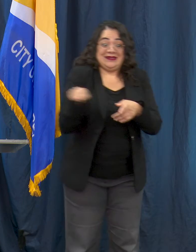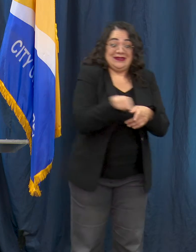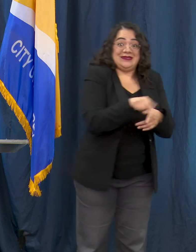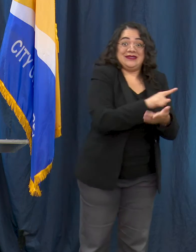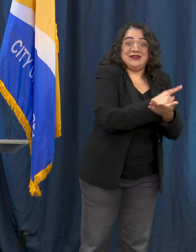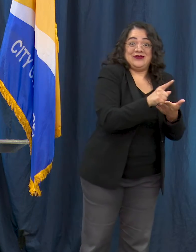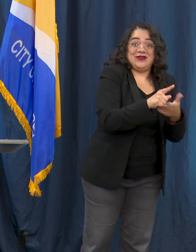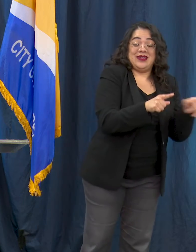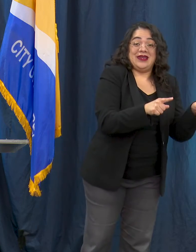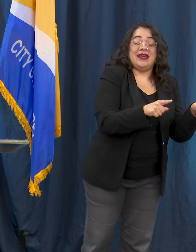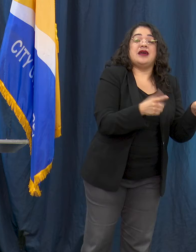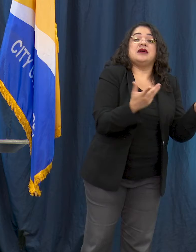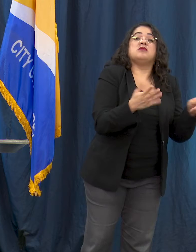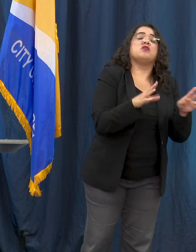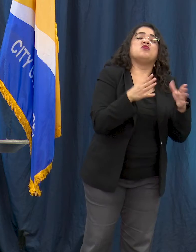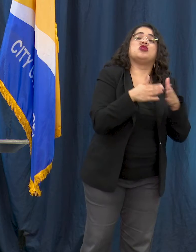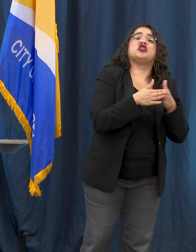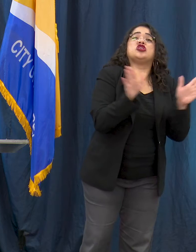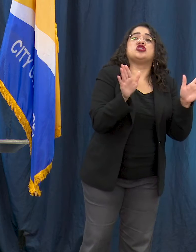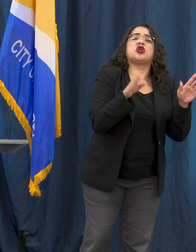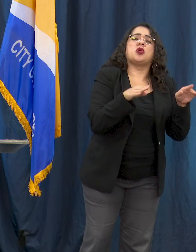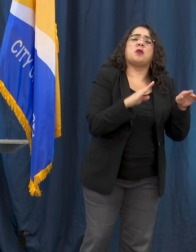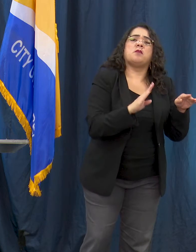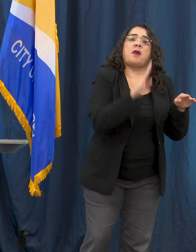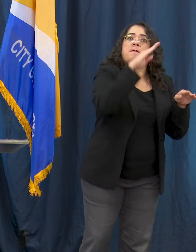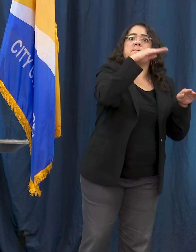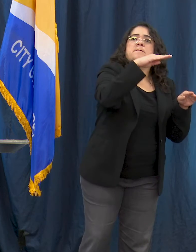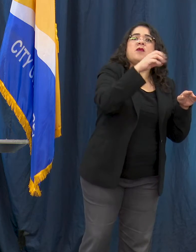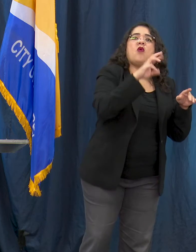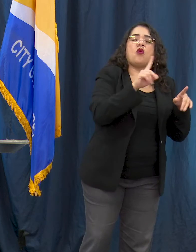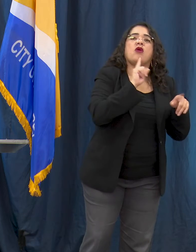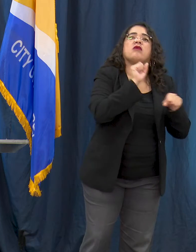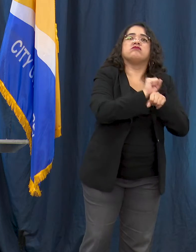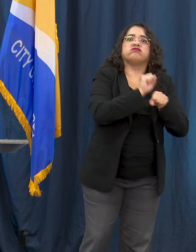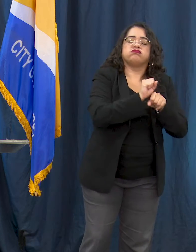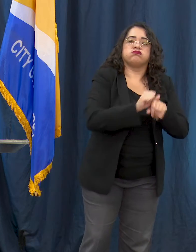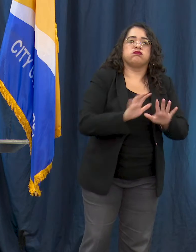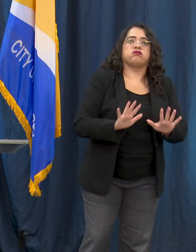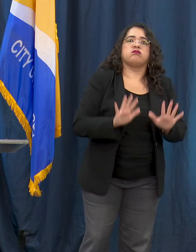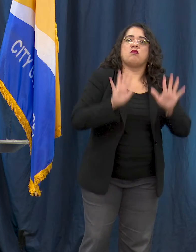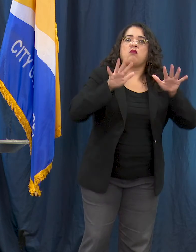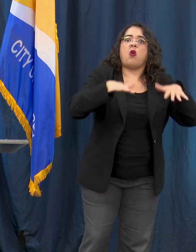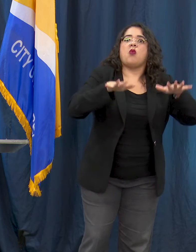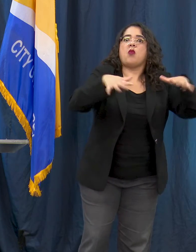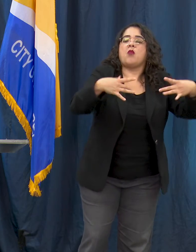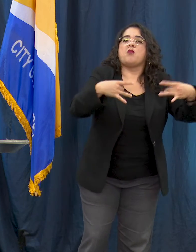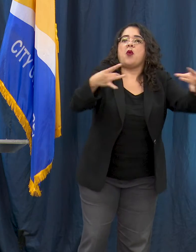or just sort of a general surge? I'm not sure what that looks like and then they're also, the state is starting to look at various things and